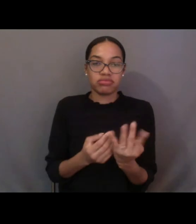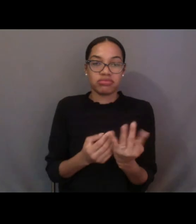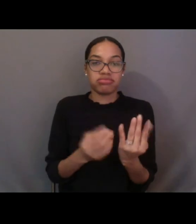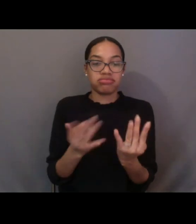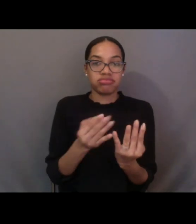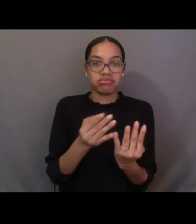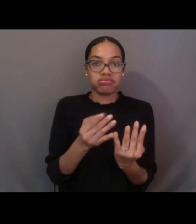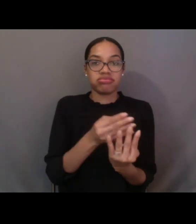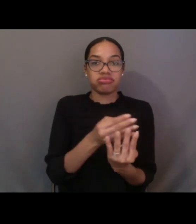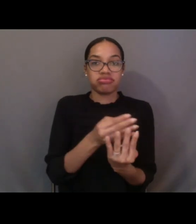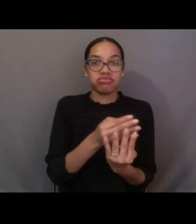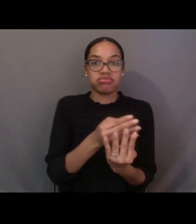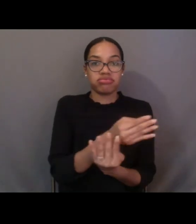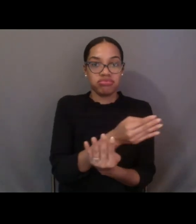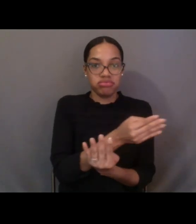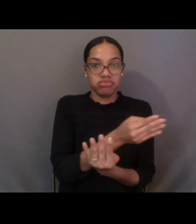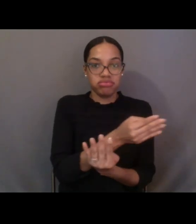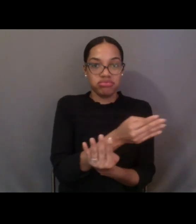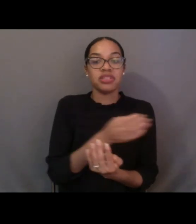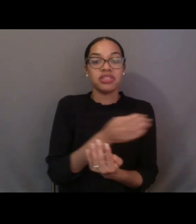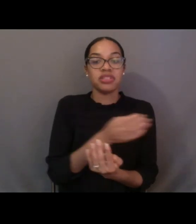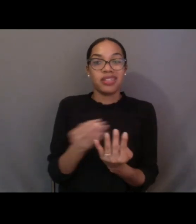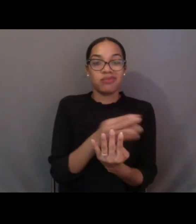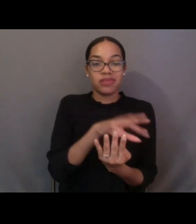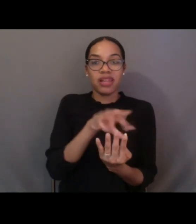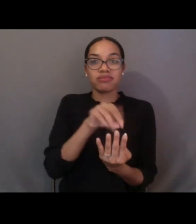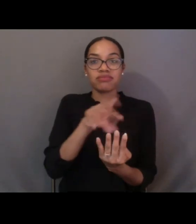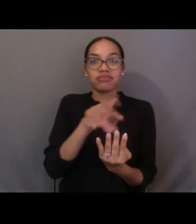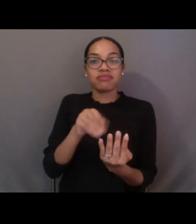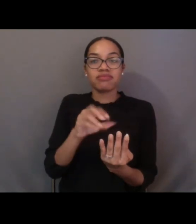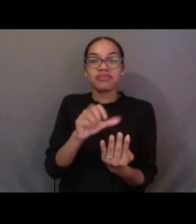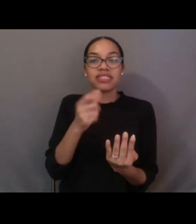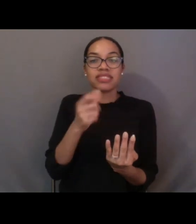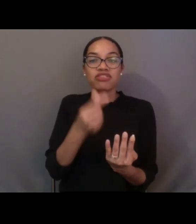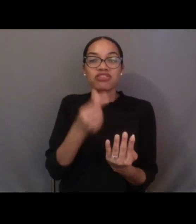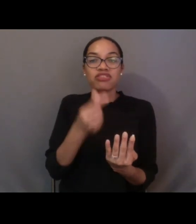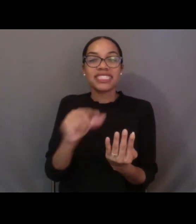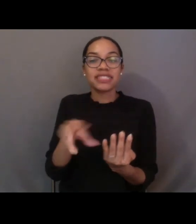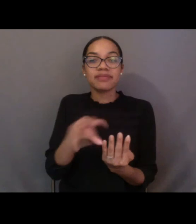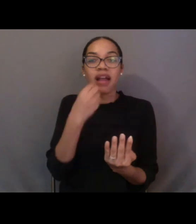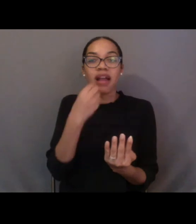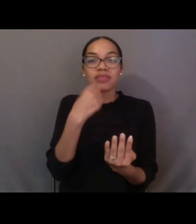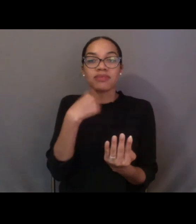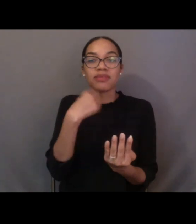and then as it passes through, they're collecting food. The 50 gallons is the amount of water